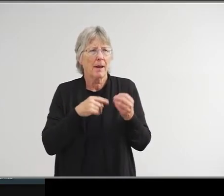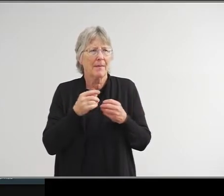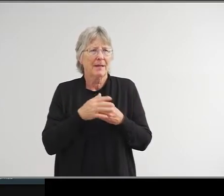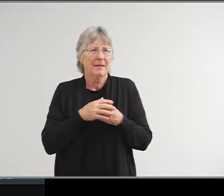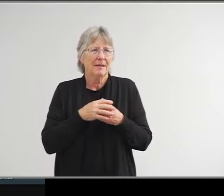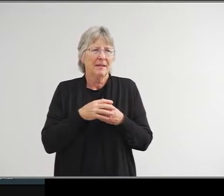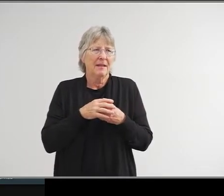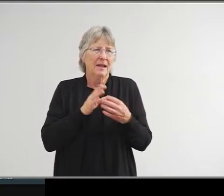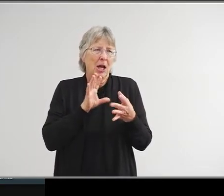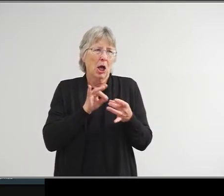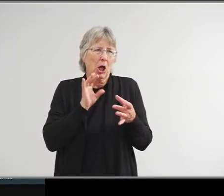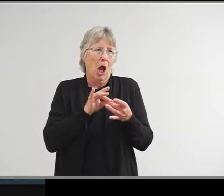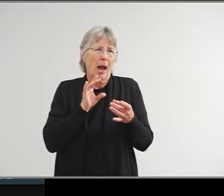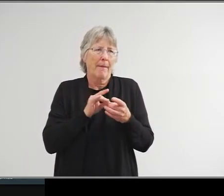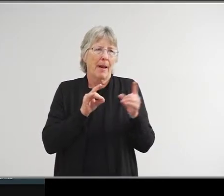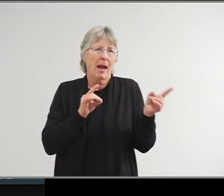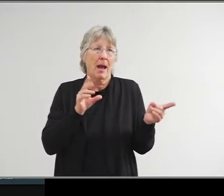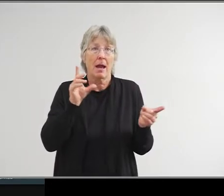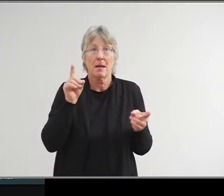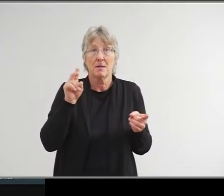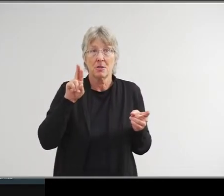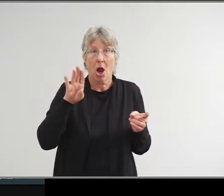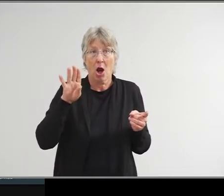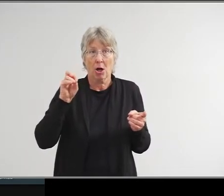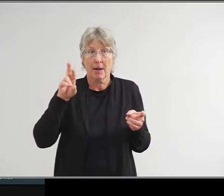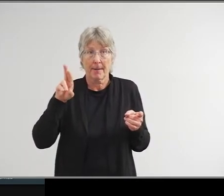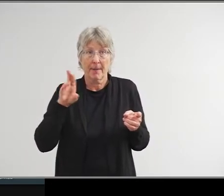that Dr. Baker made regarding the governor's